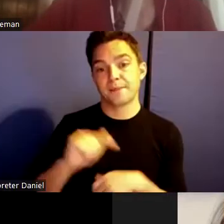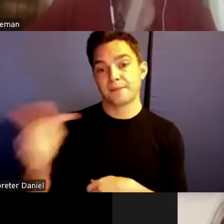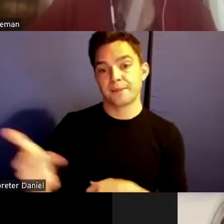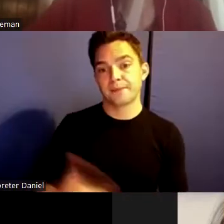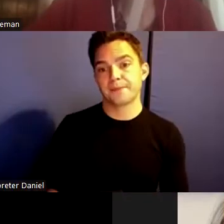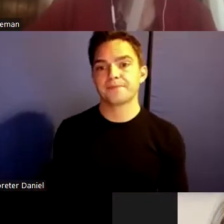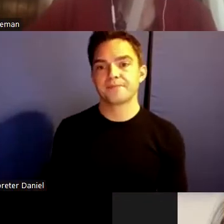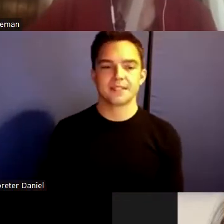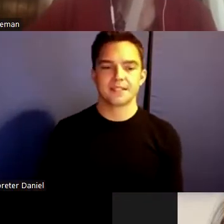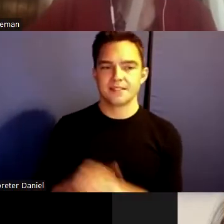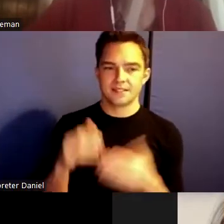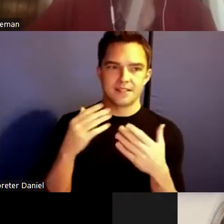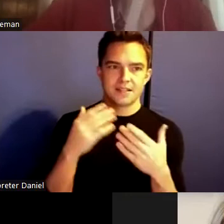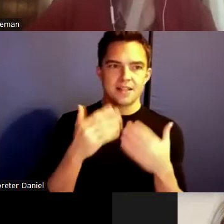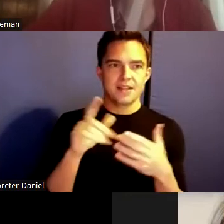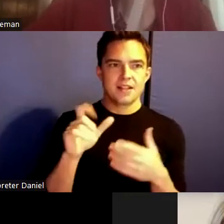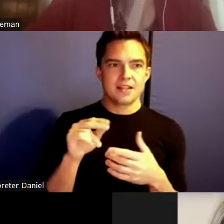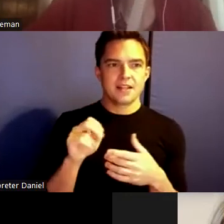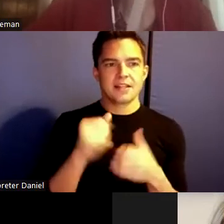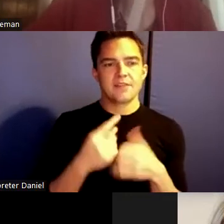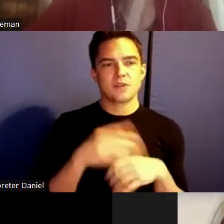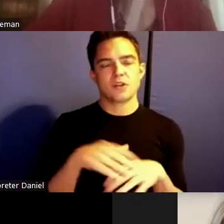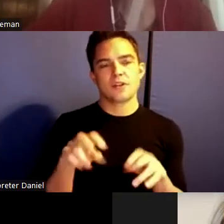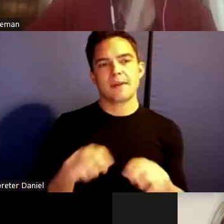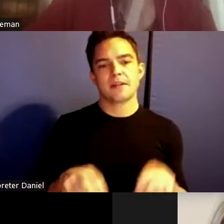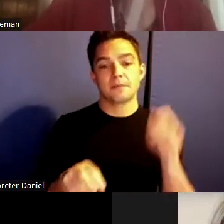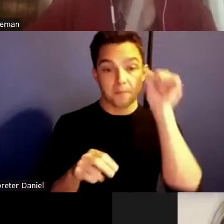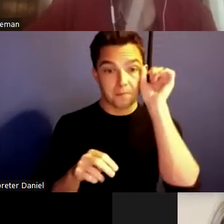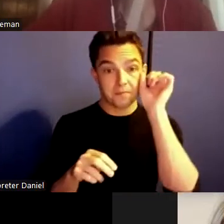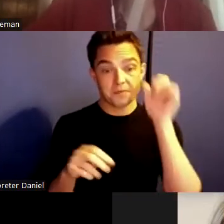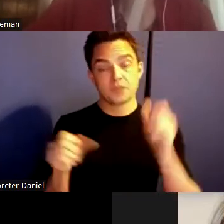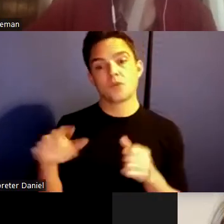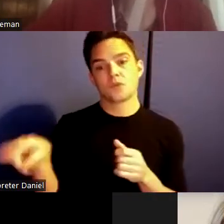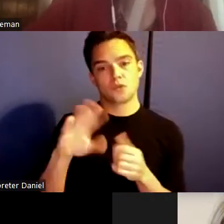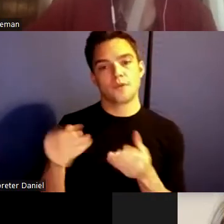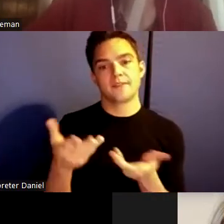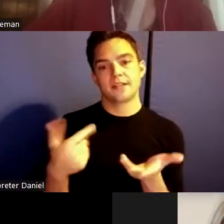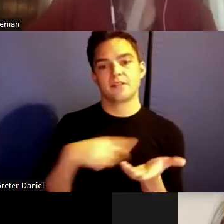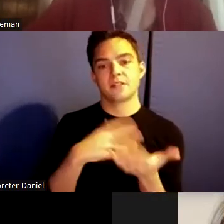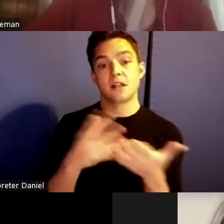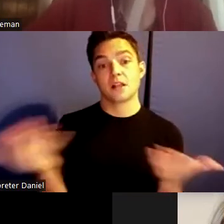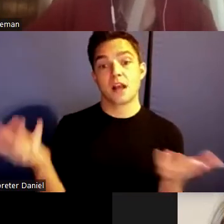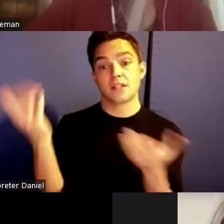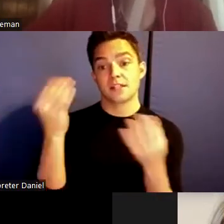Mary Beth Lepkowsky: Thank you, Leanne, and, and everyone on the panel. So you have given us a lot to think about in a short